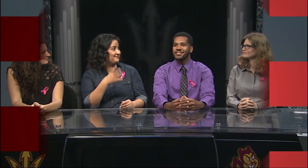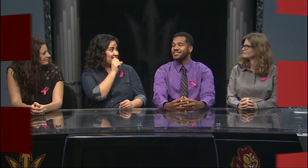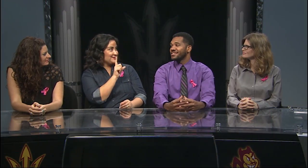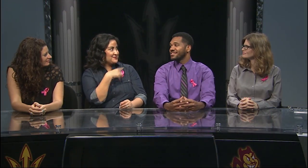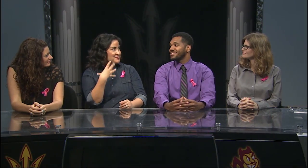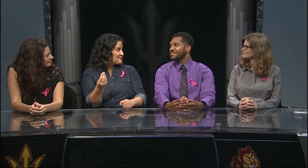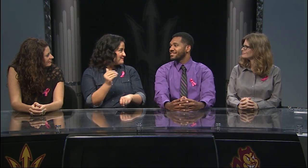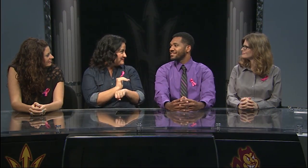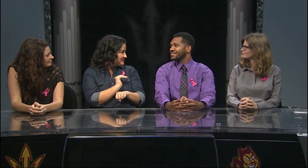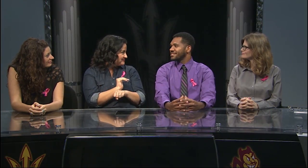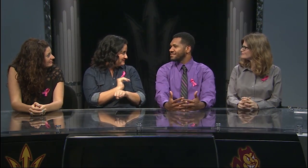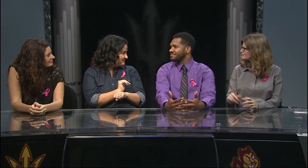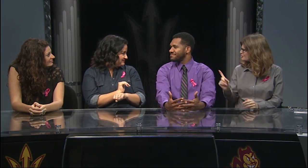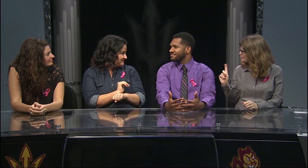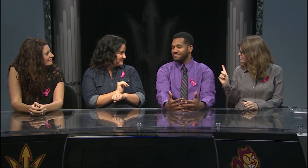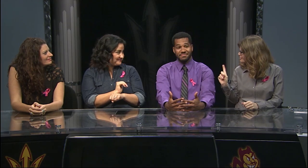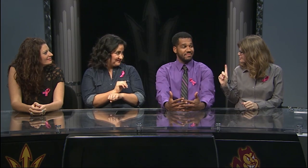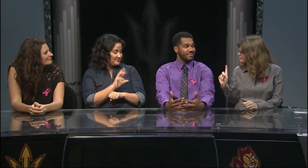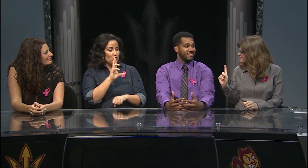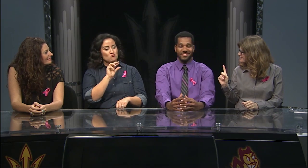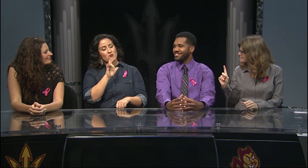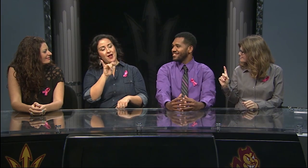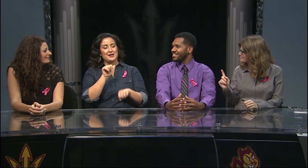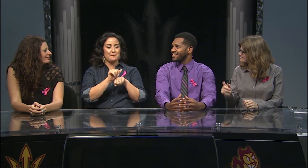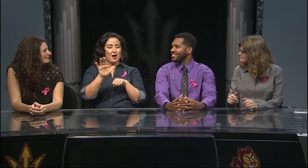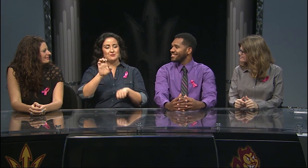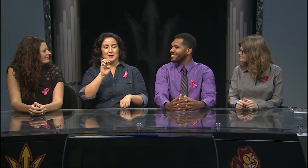Guess where I'm going tonight! Where?